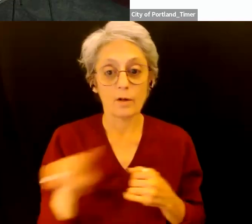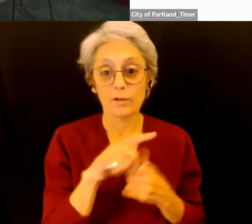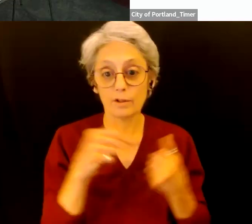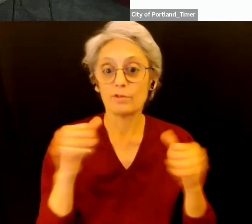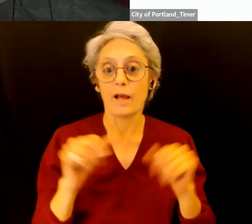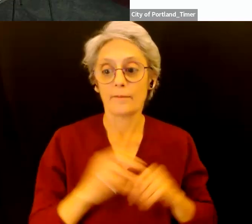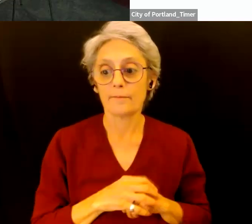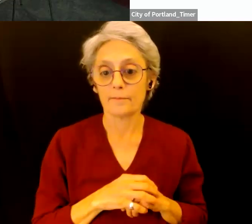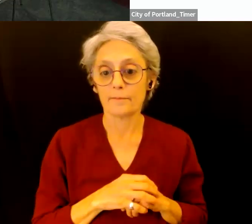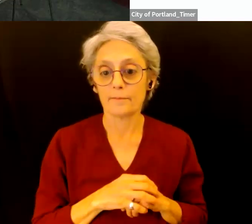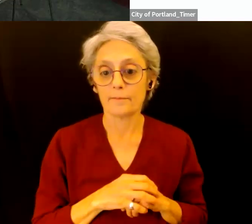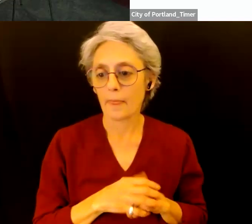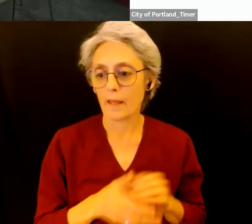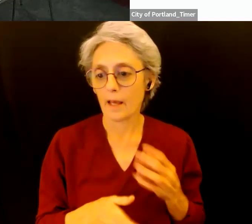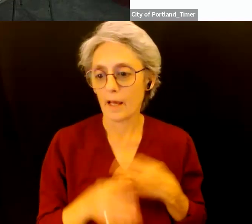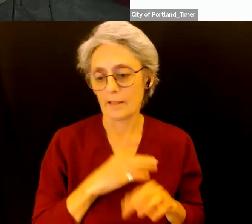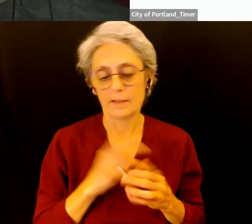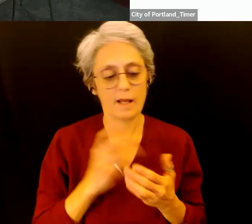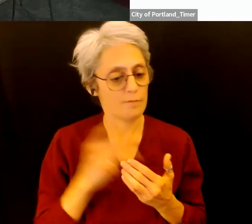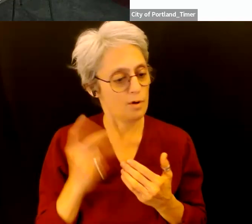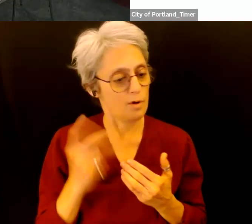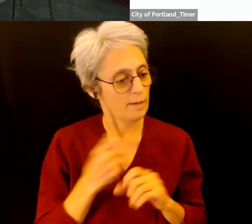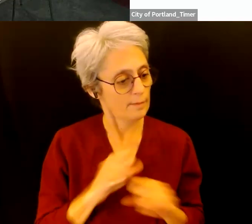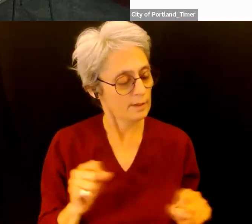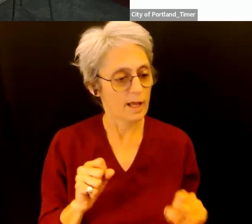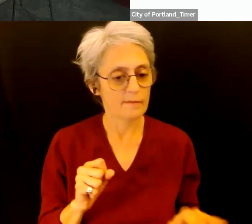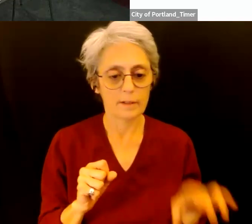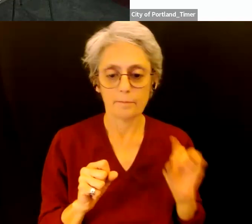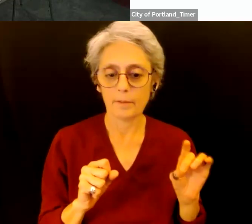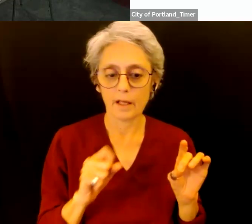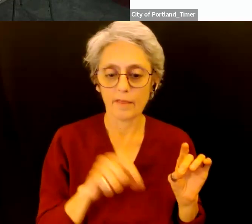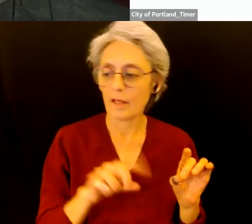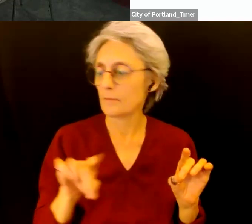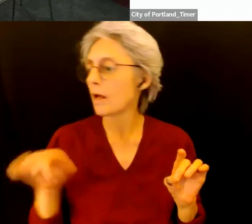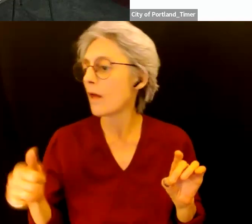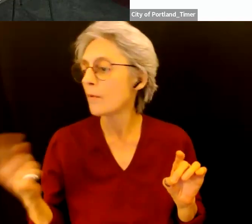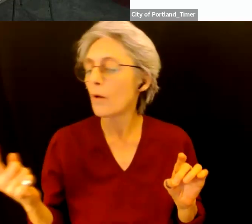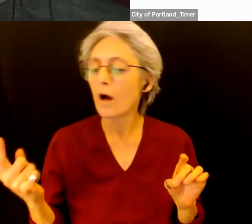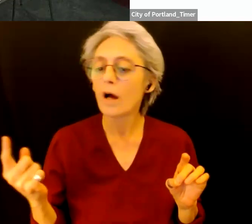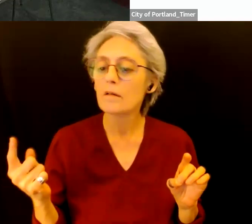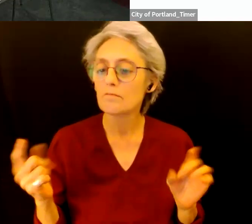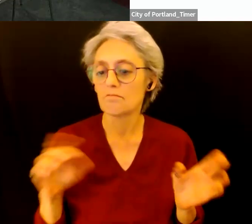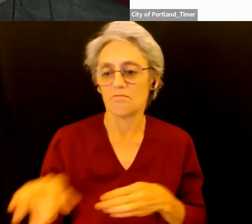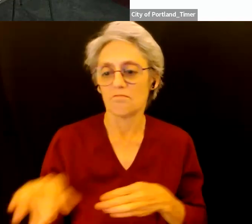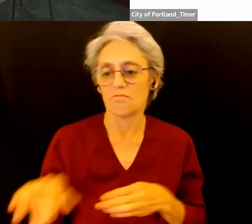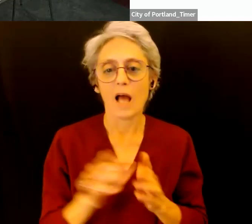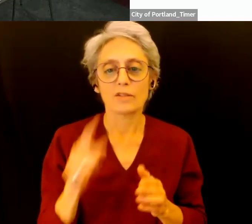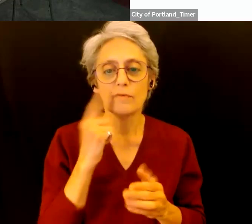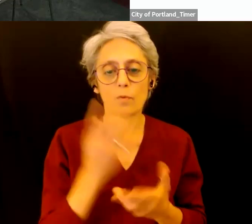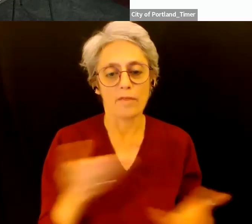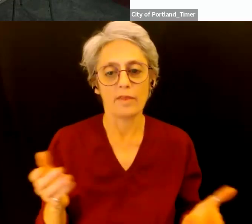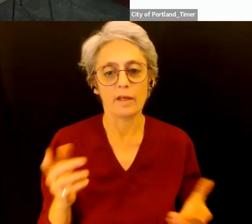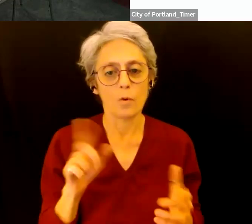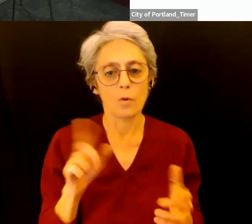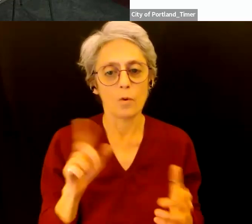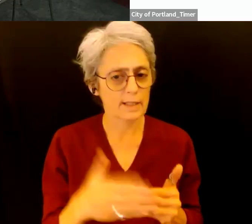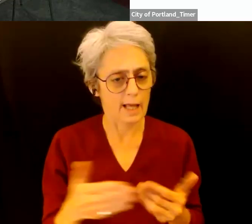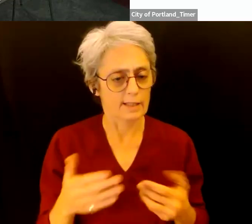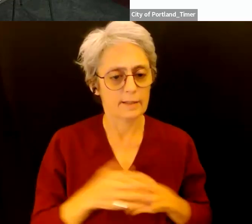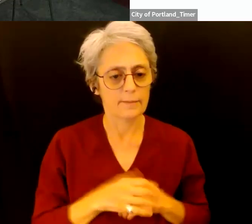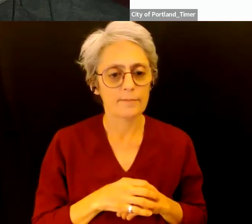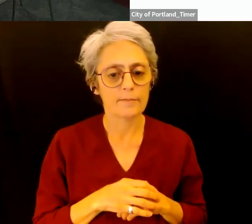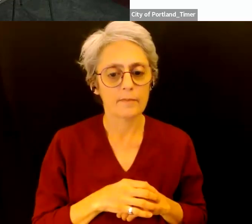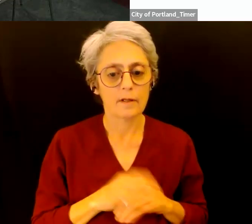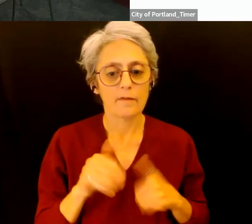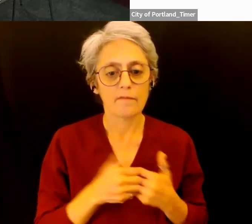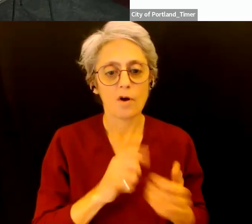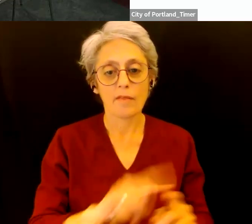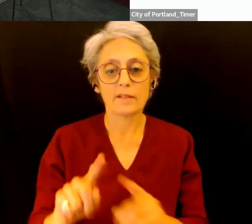So instead of program safety picking one over the other. Let me ask you for one thing for what's next For all the differences of all the people here.